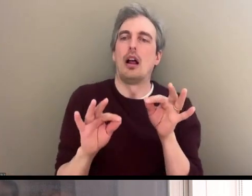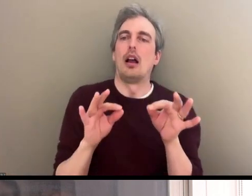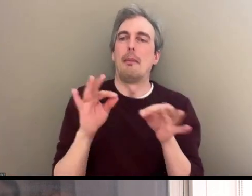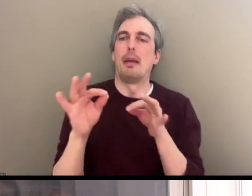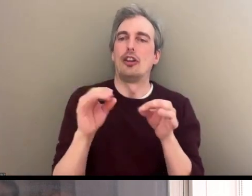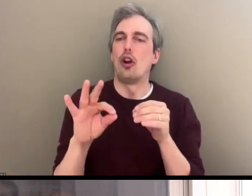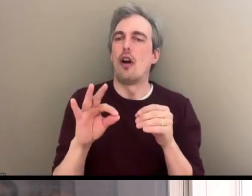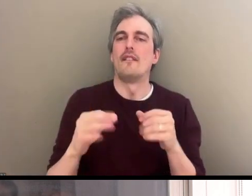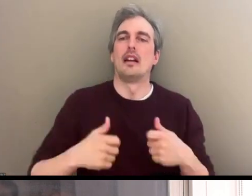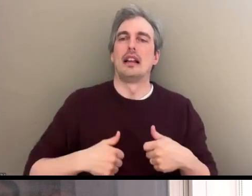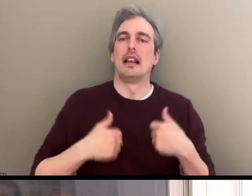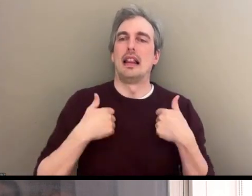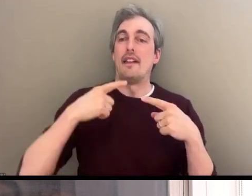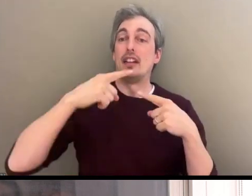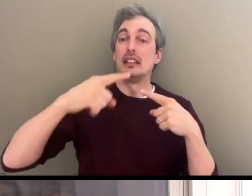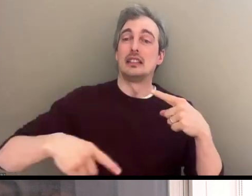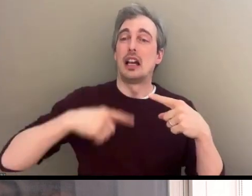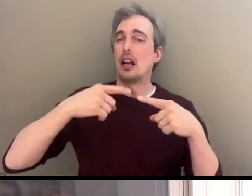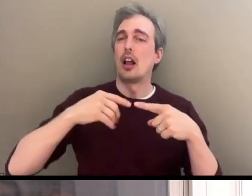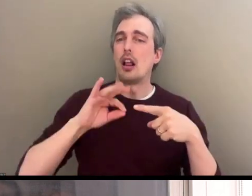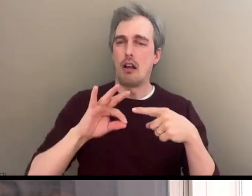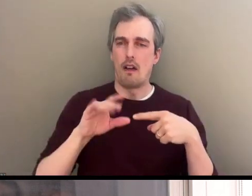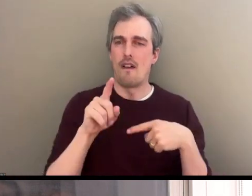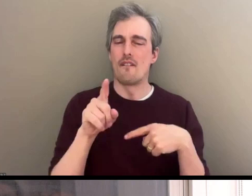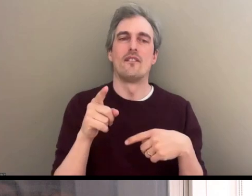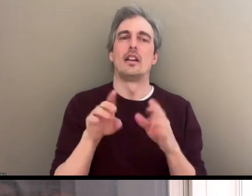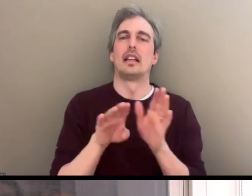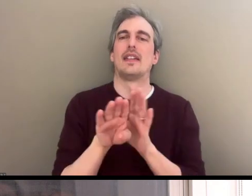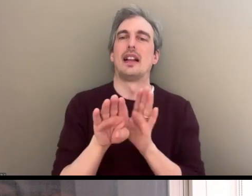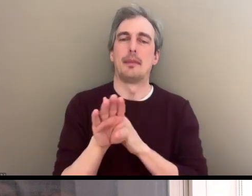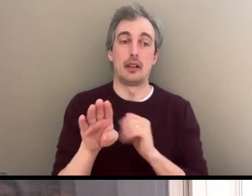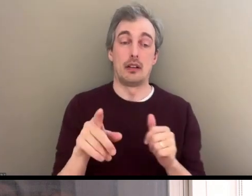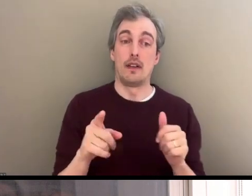Namely, first, beginning with writing clean, accessible code.